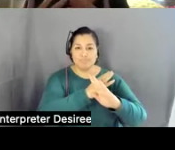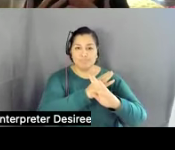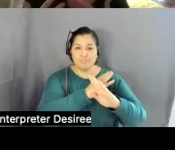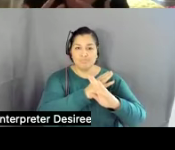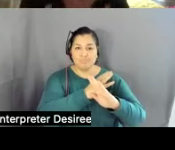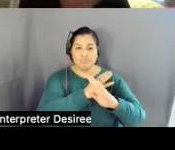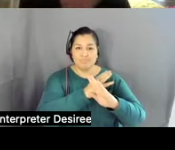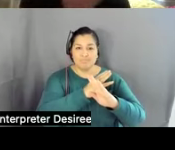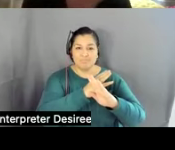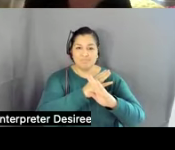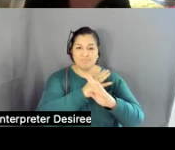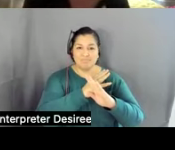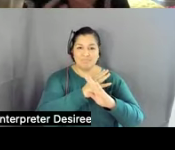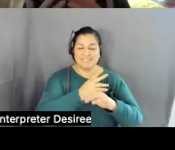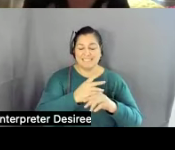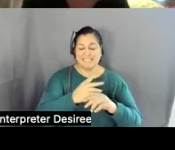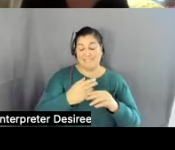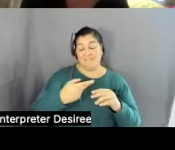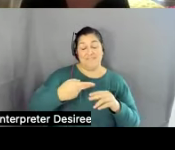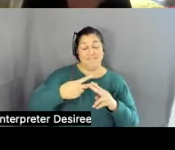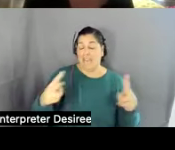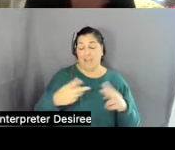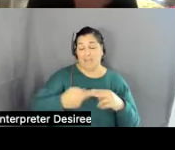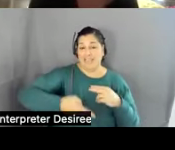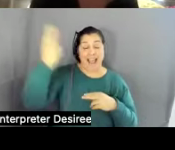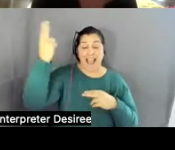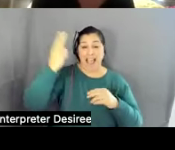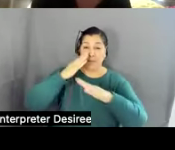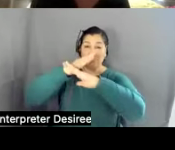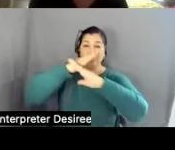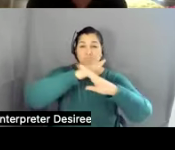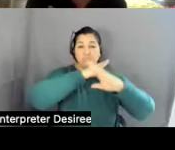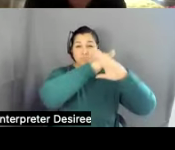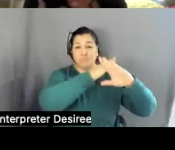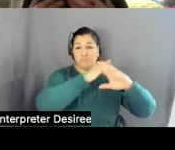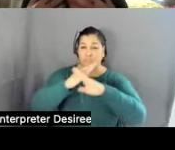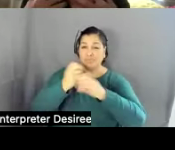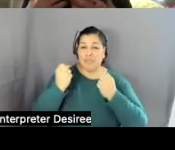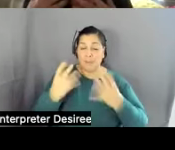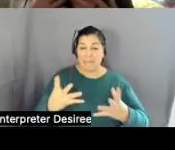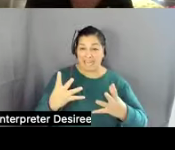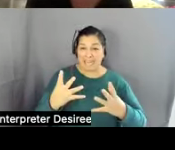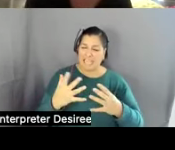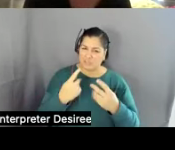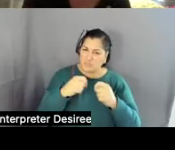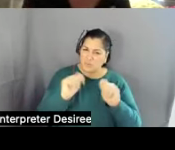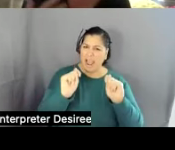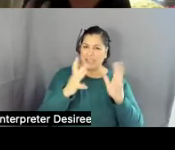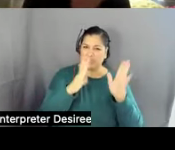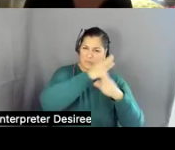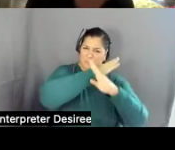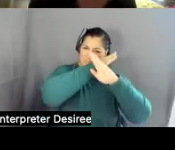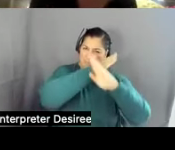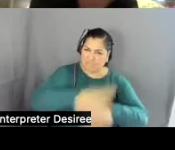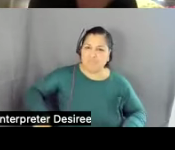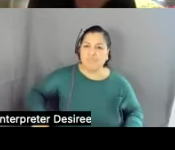Are pretty high. And as much as possible, need to be removed. So, you know, performance work is already relegated.